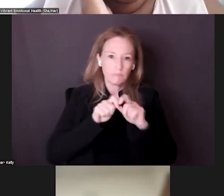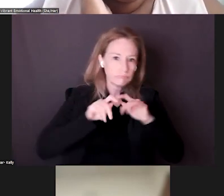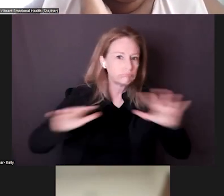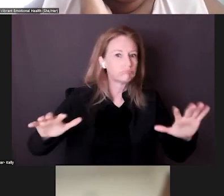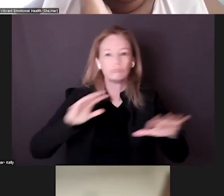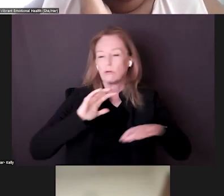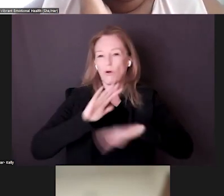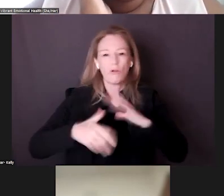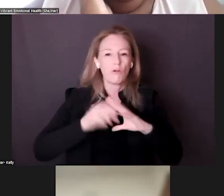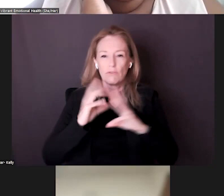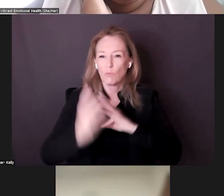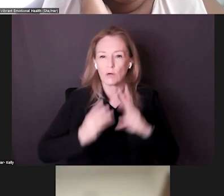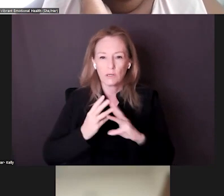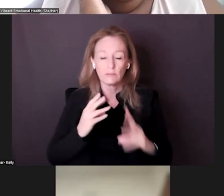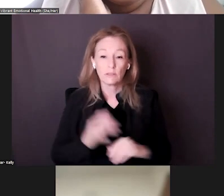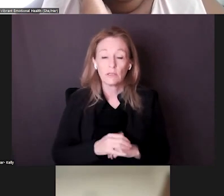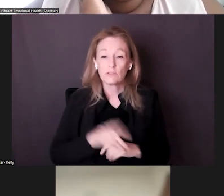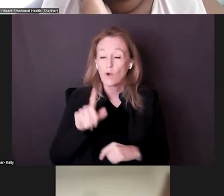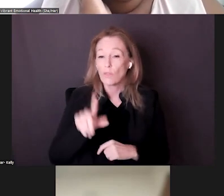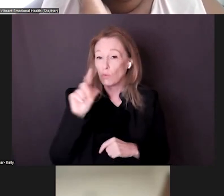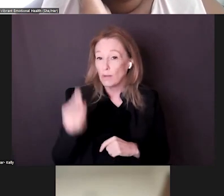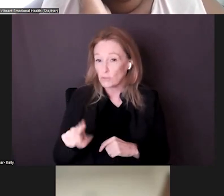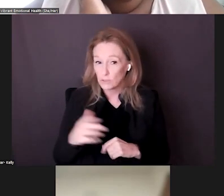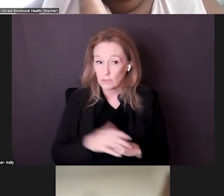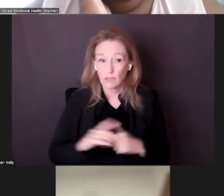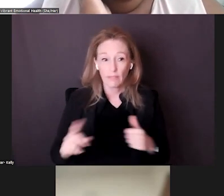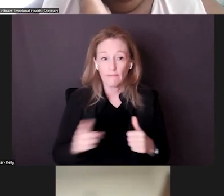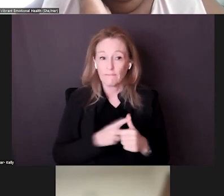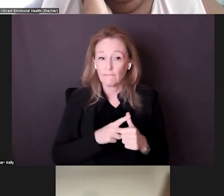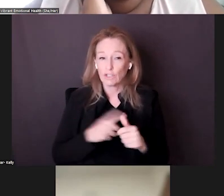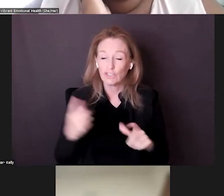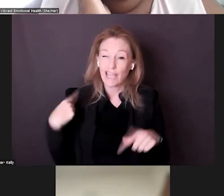SO THE FIRST EVER CALL TO A NATIONAL THREE DIGIT SYSTEM OCCURRED